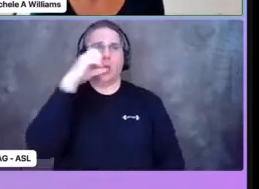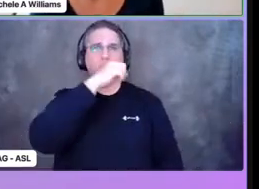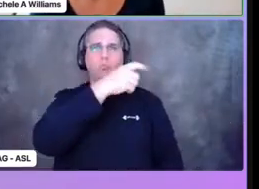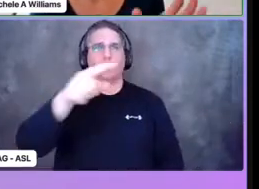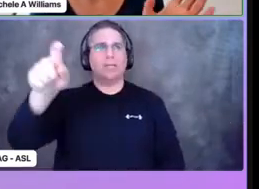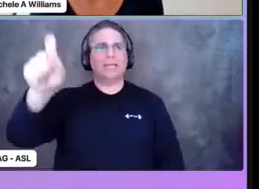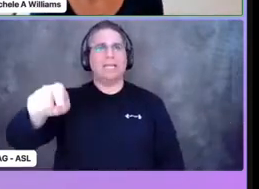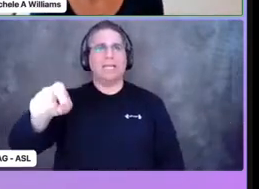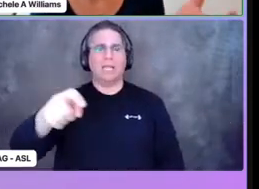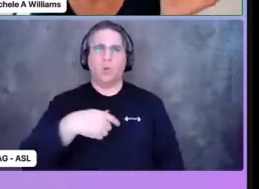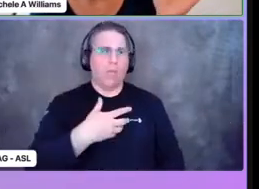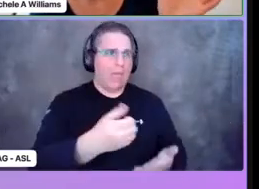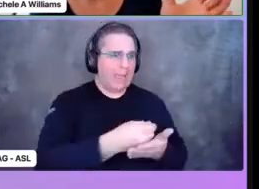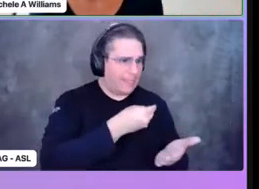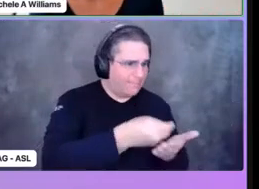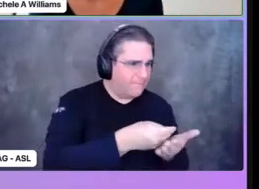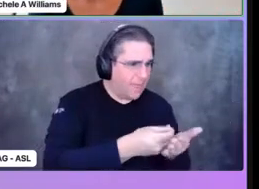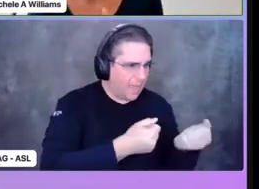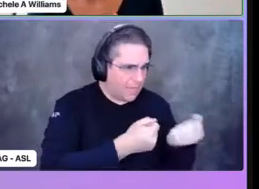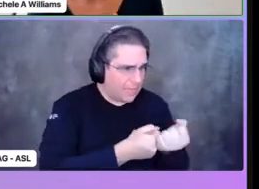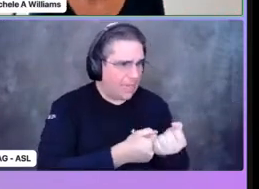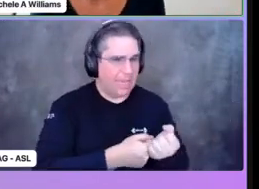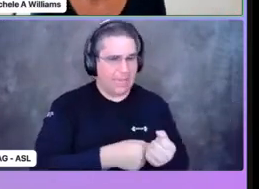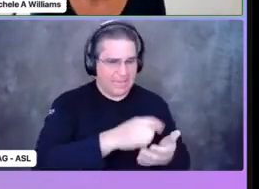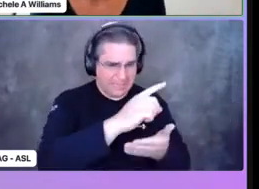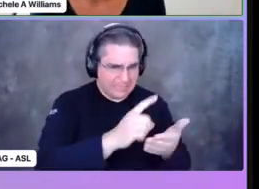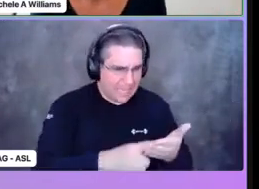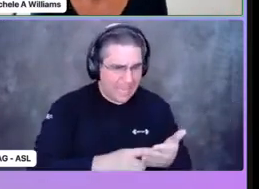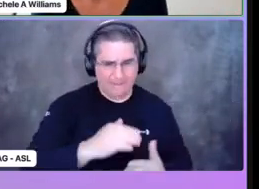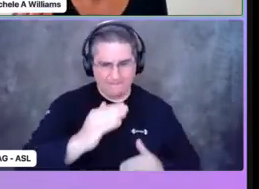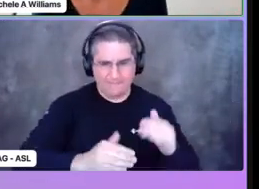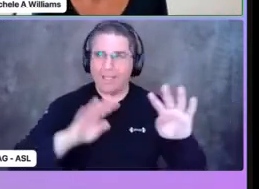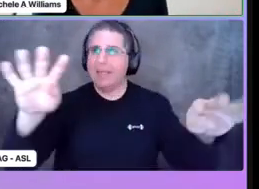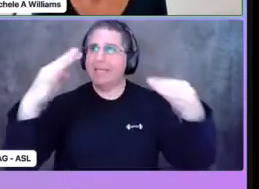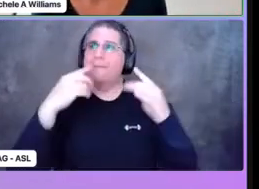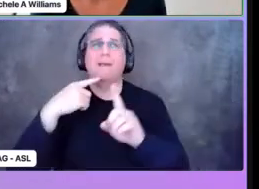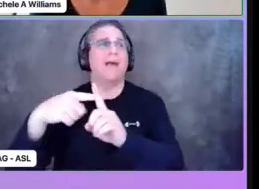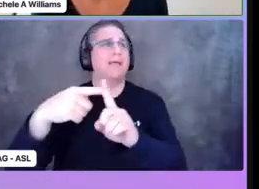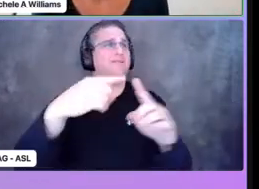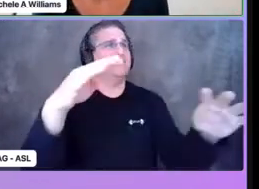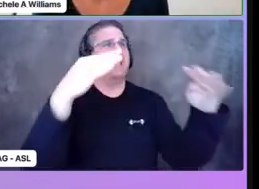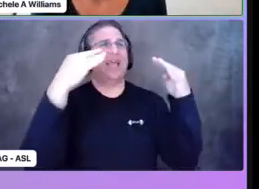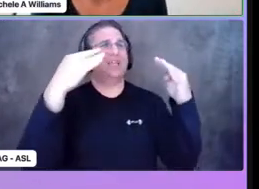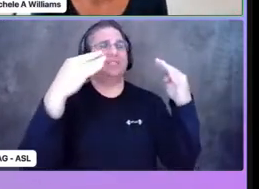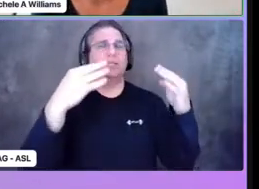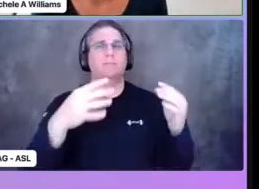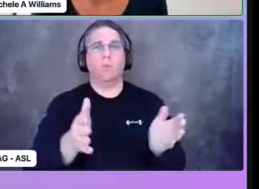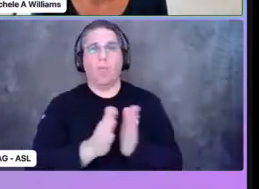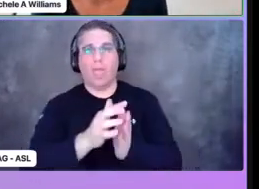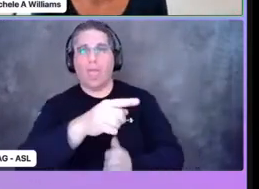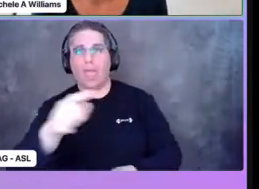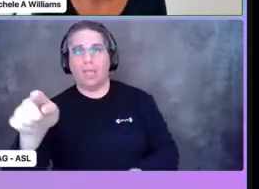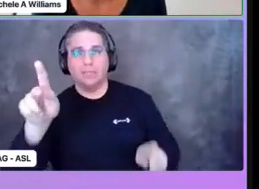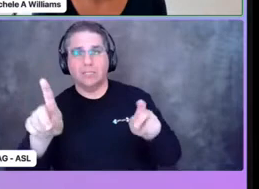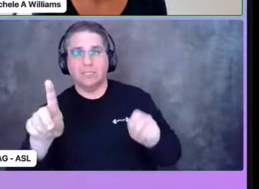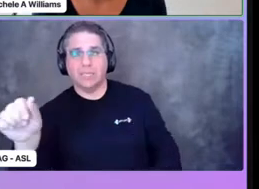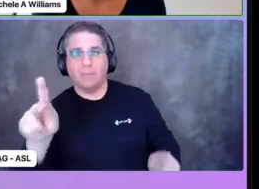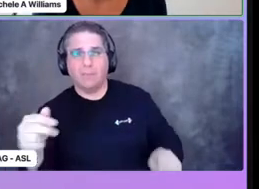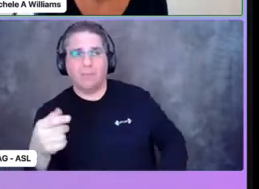of popular technologies that someone assumes a person needs and goes and gets funding, and builds, and even